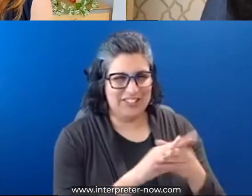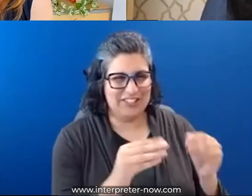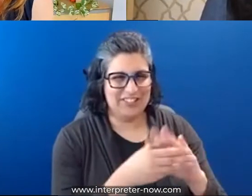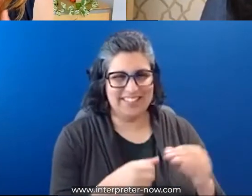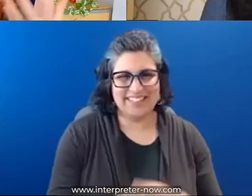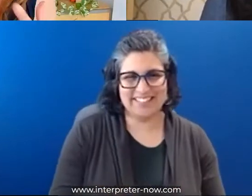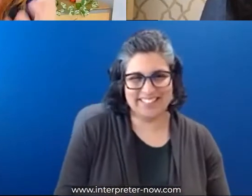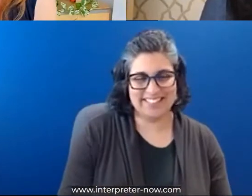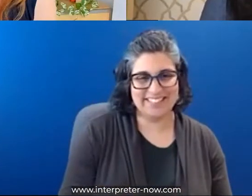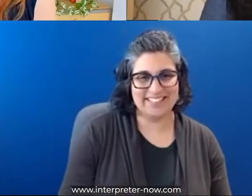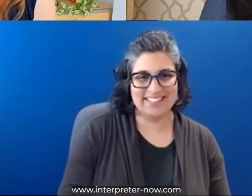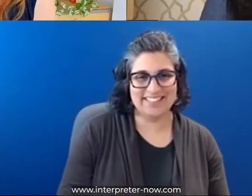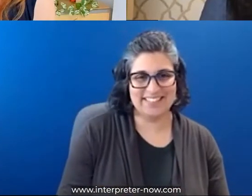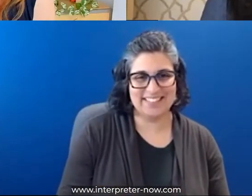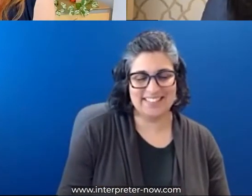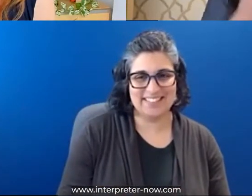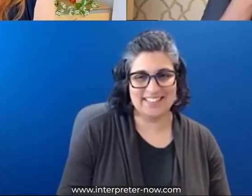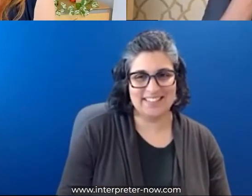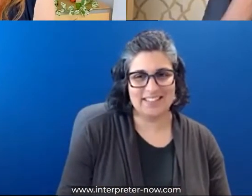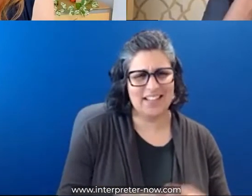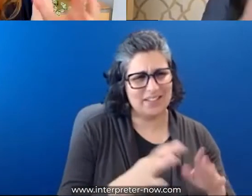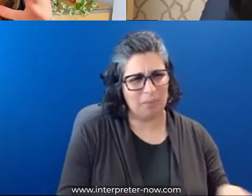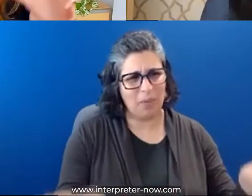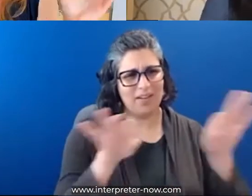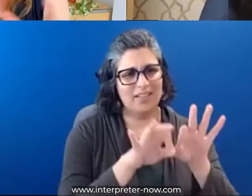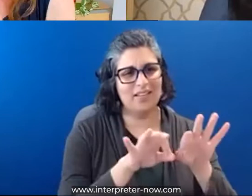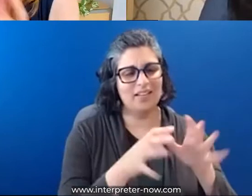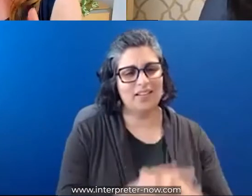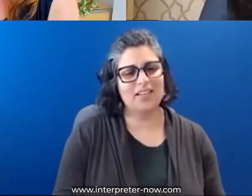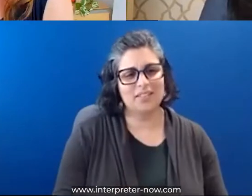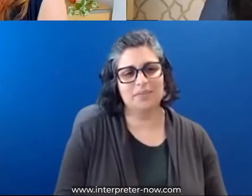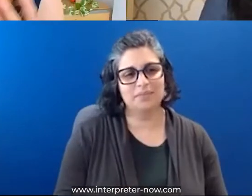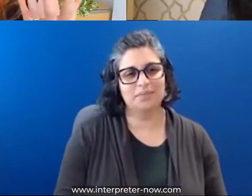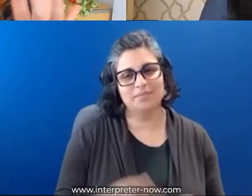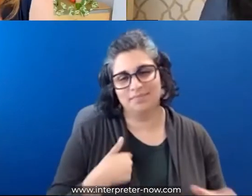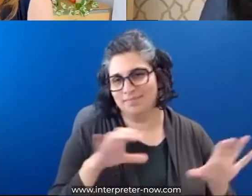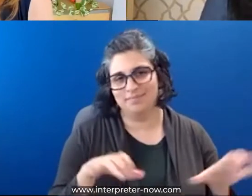I think that is so important. I do the same.